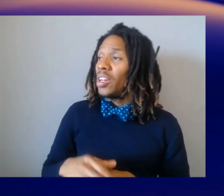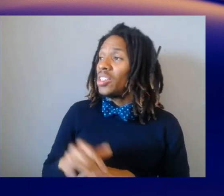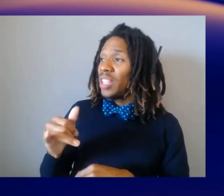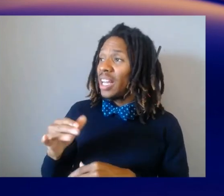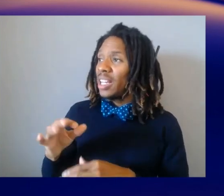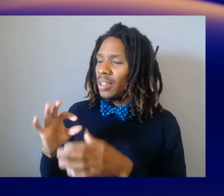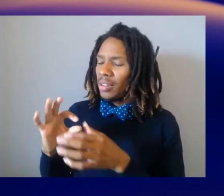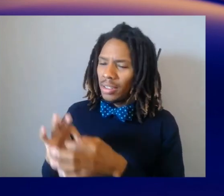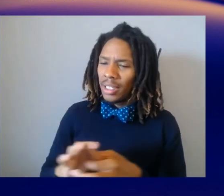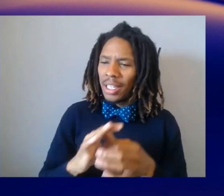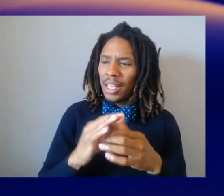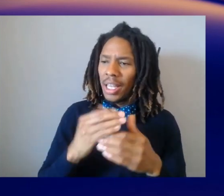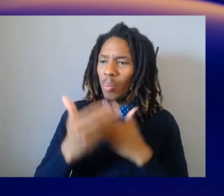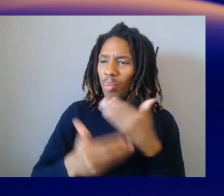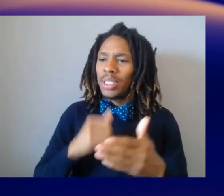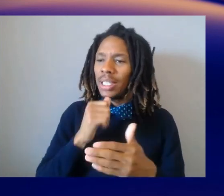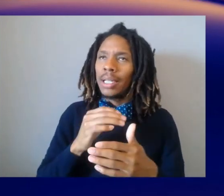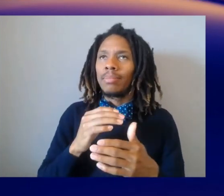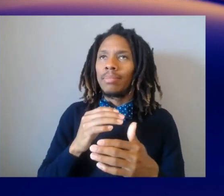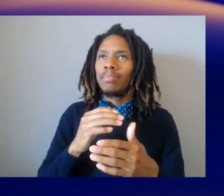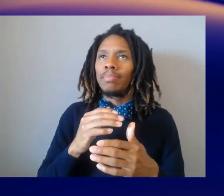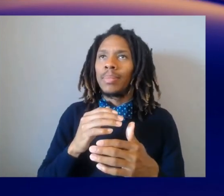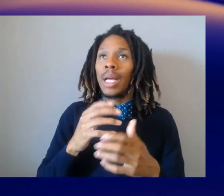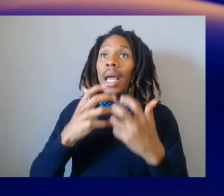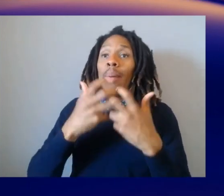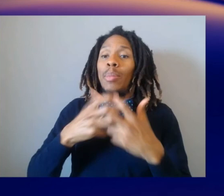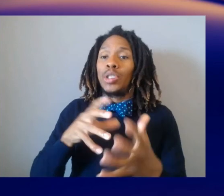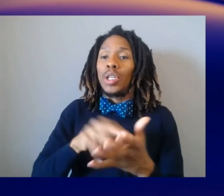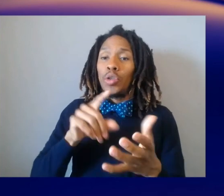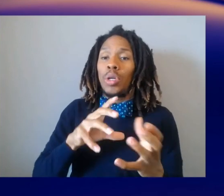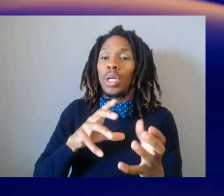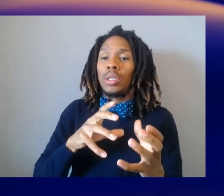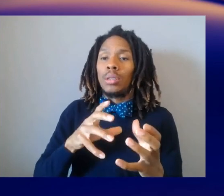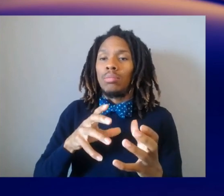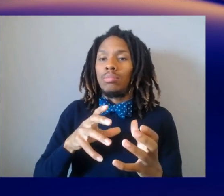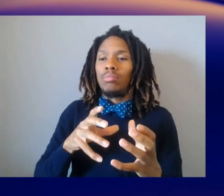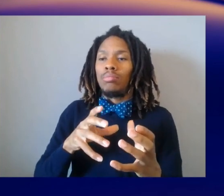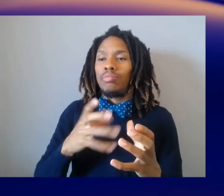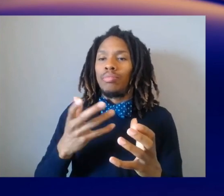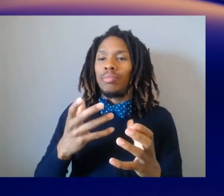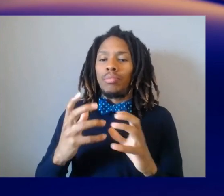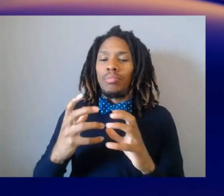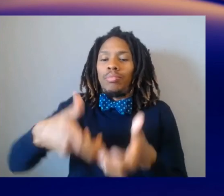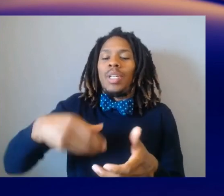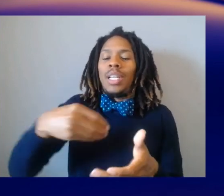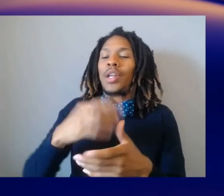necessarily machine learning. you could go dump that in, you know a Redshift or like S3